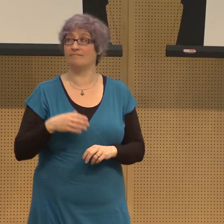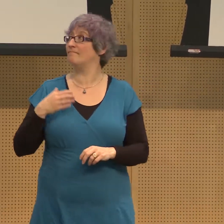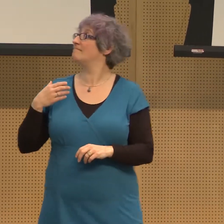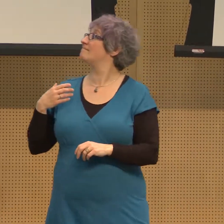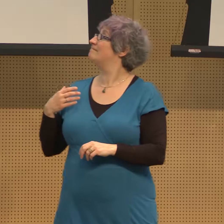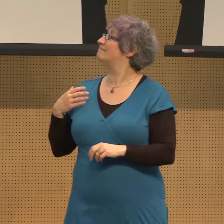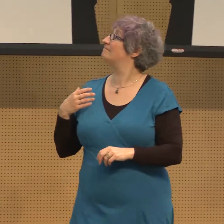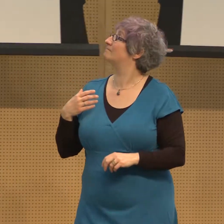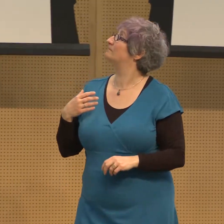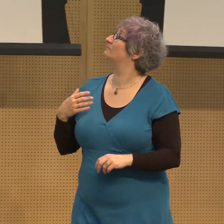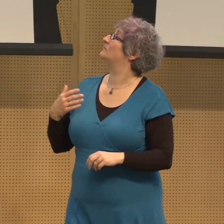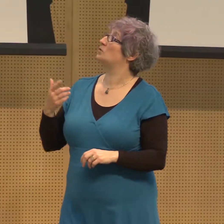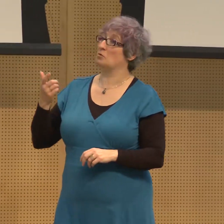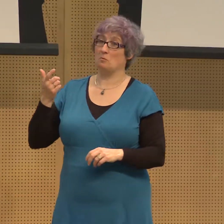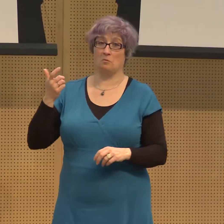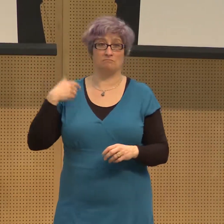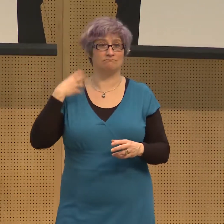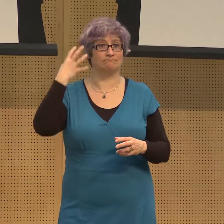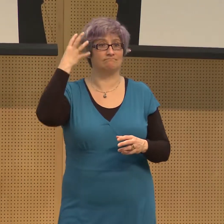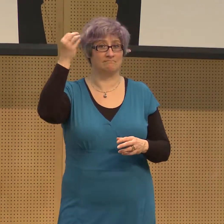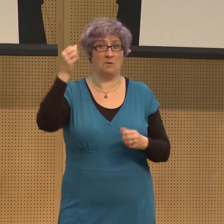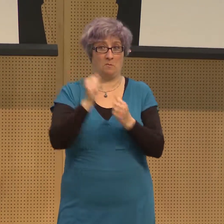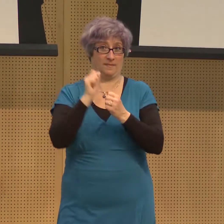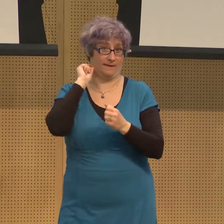which made it that much more difficult for them.